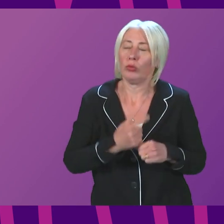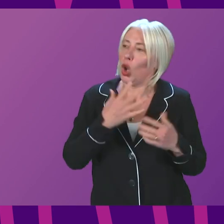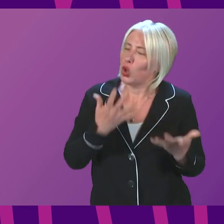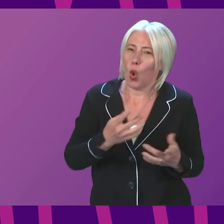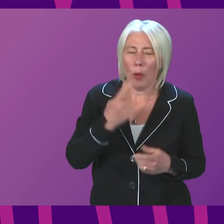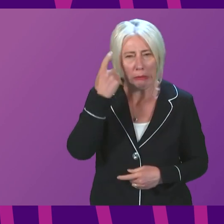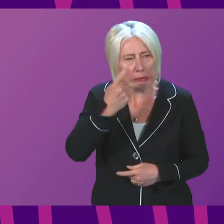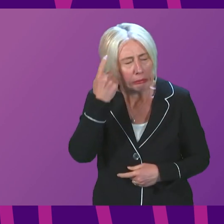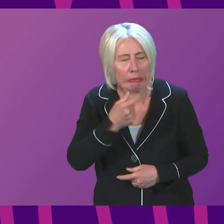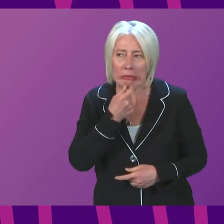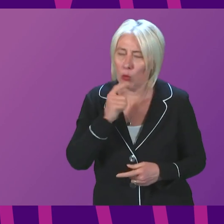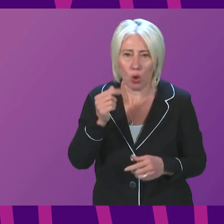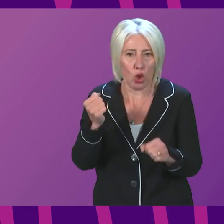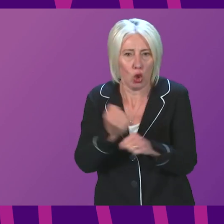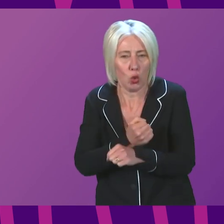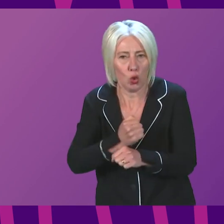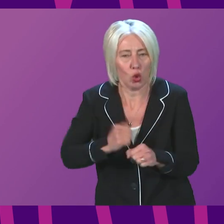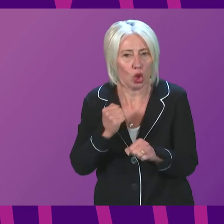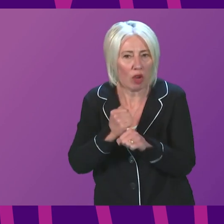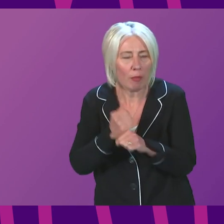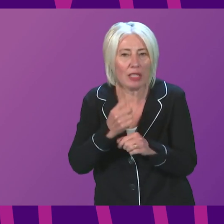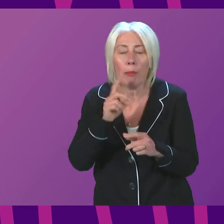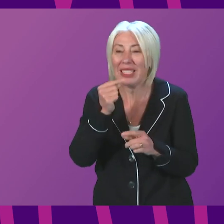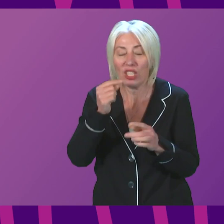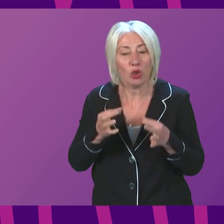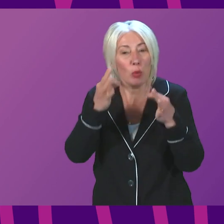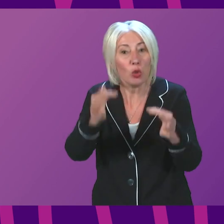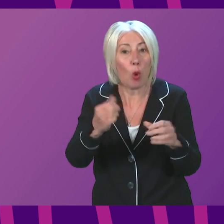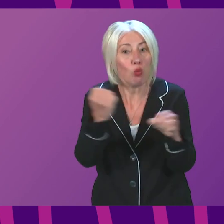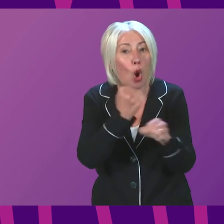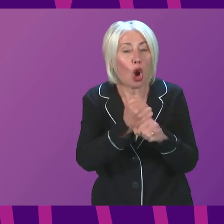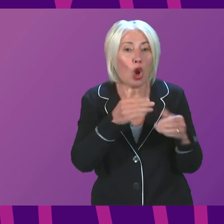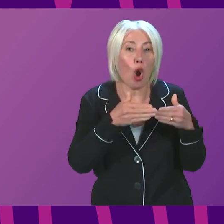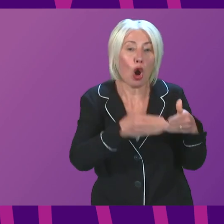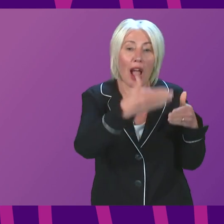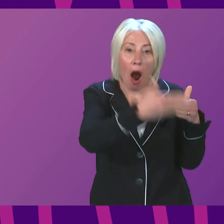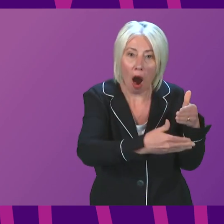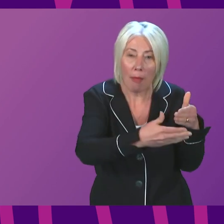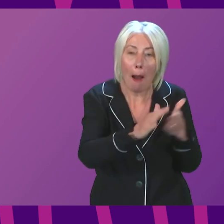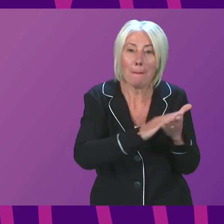has the Scottish Government given to the option of postponing the works until viable interim arrangements can be put in place?